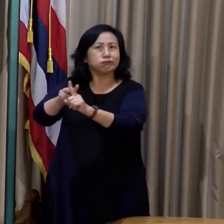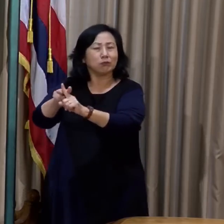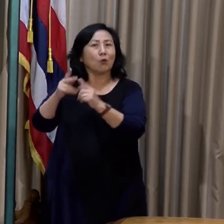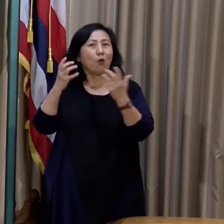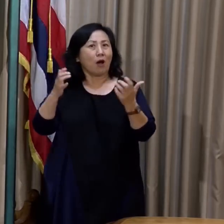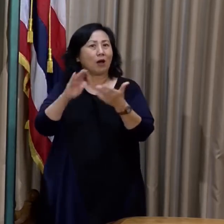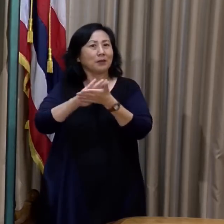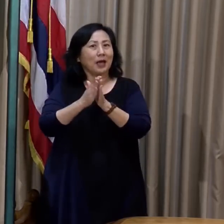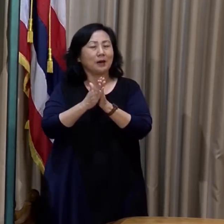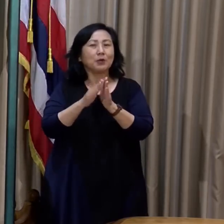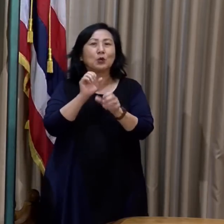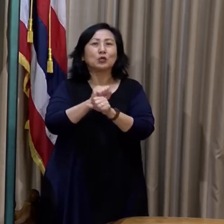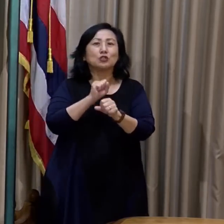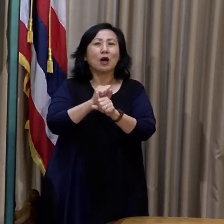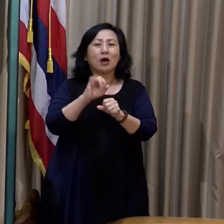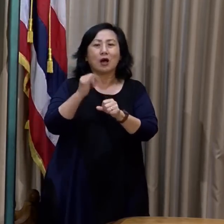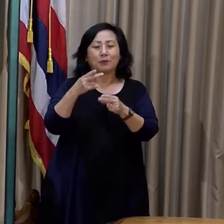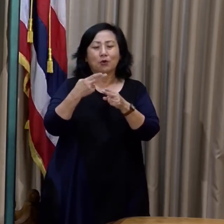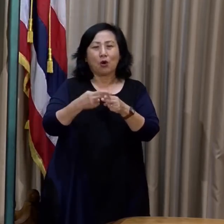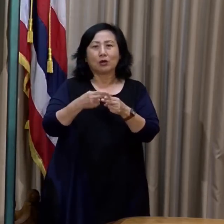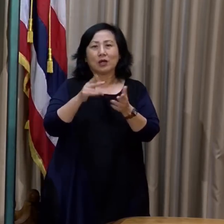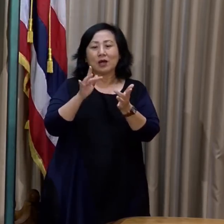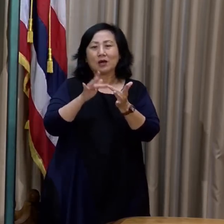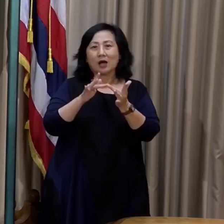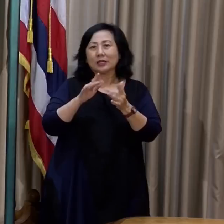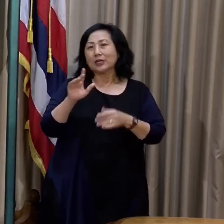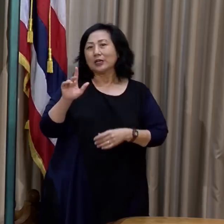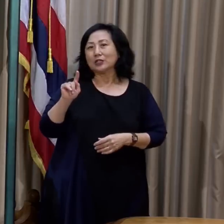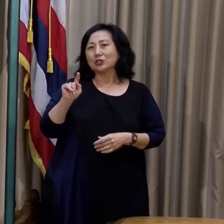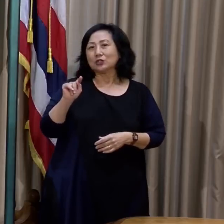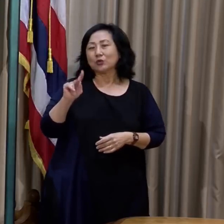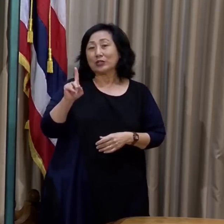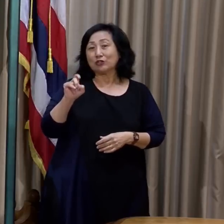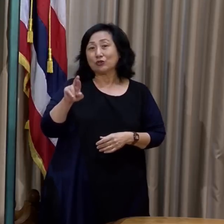END OF JULY. I HEARD WE HAVE OVERWHELMING